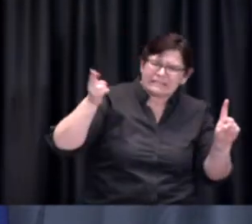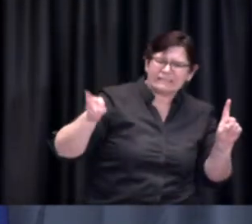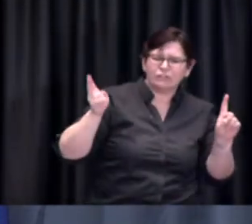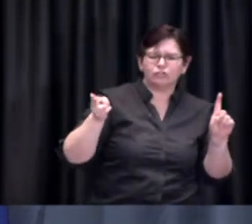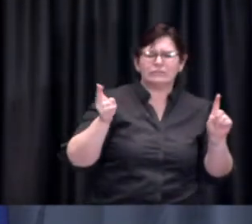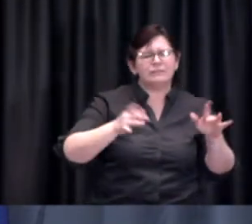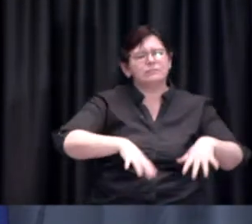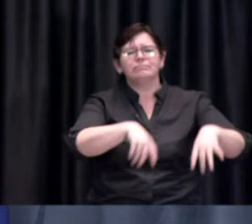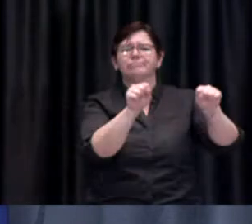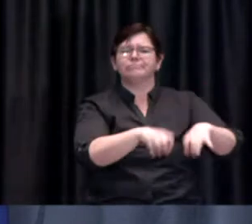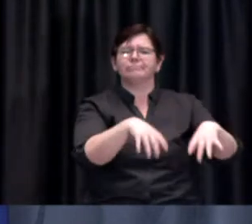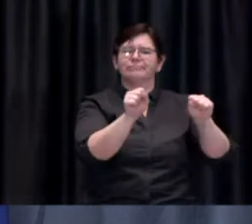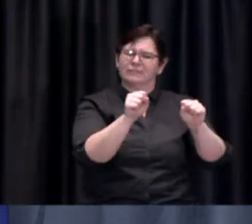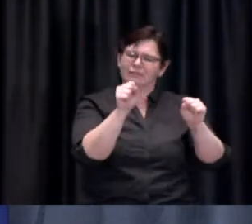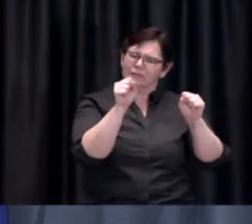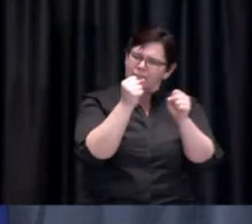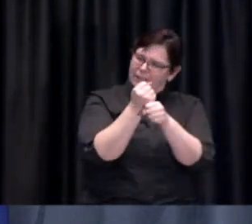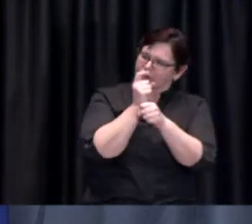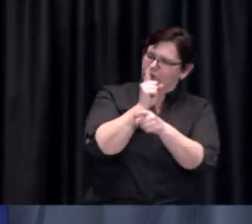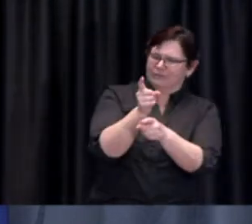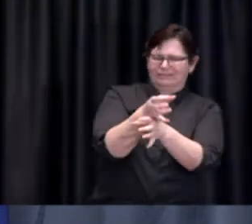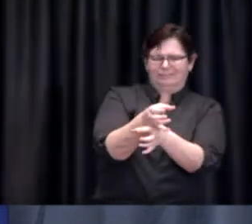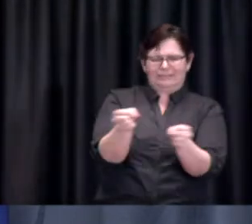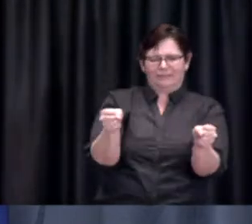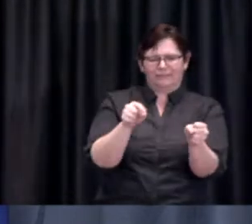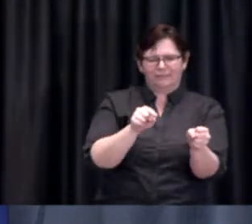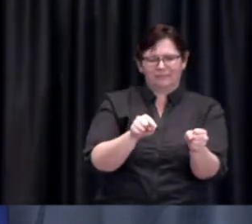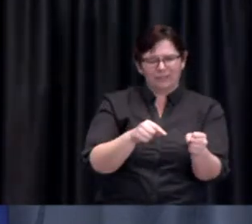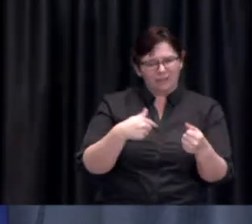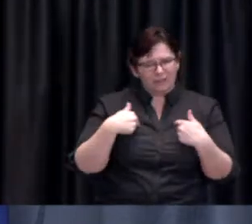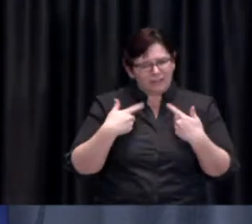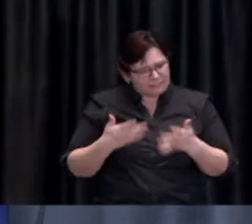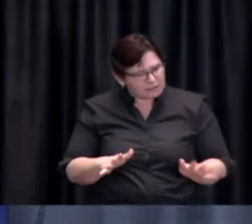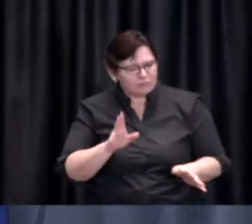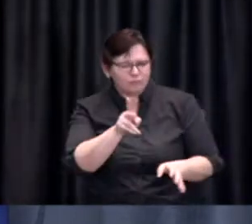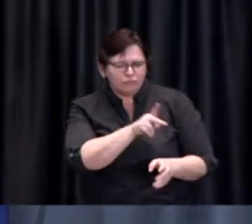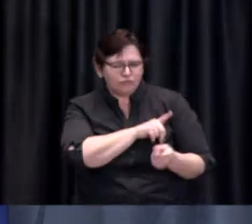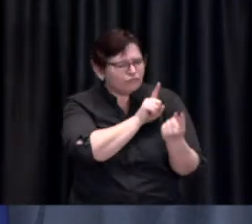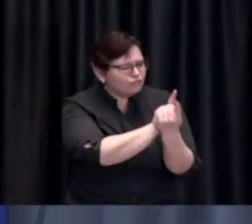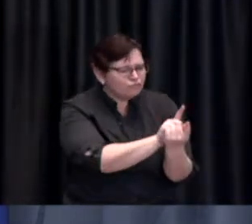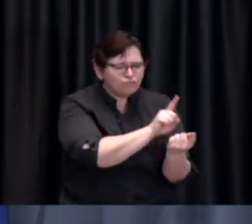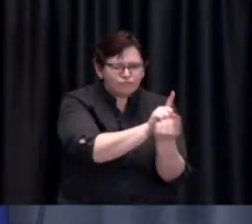I've been meeting personally with a number of them to ensure their relative well-being the well-being of their organizations